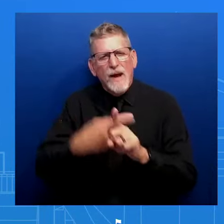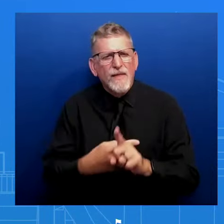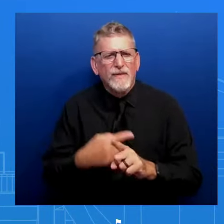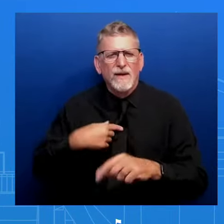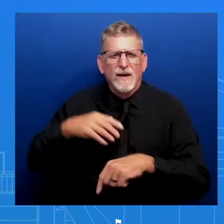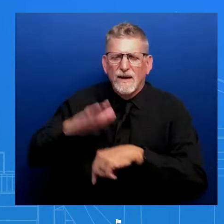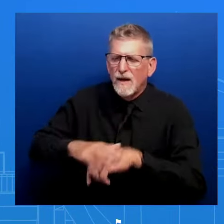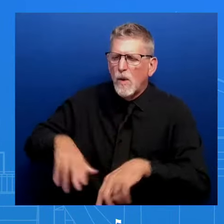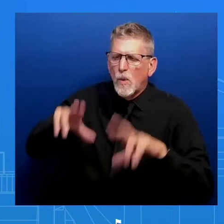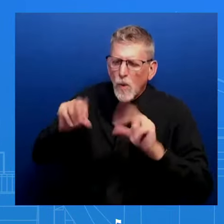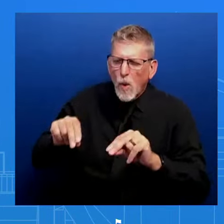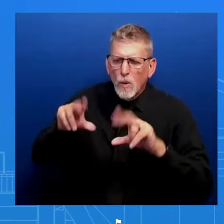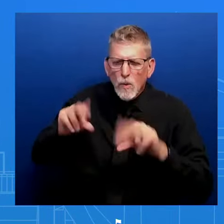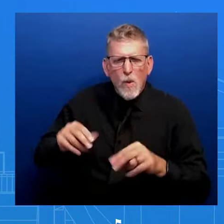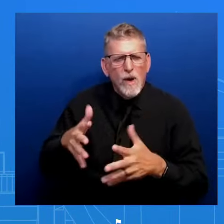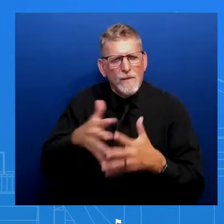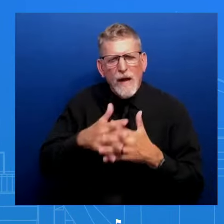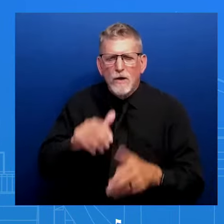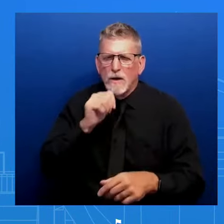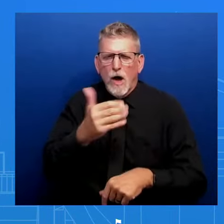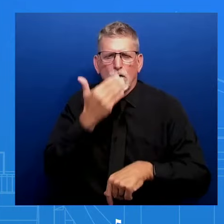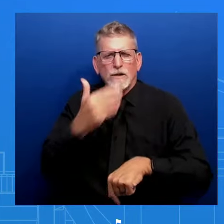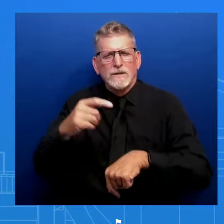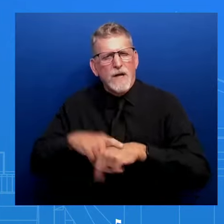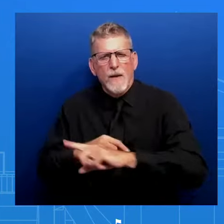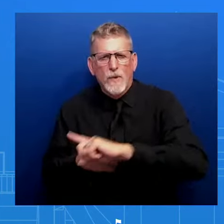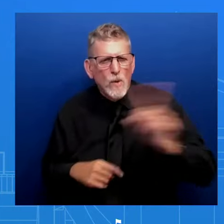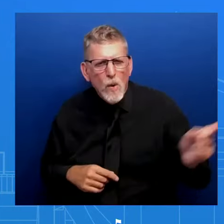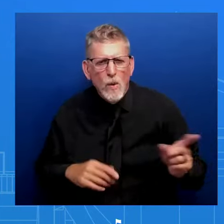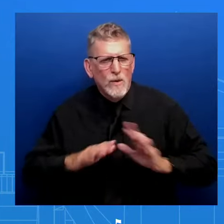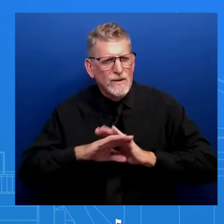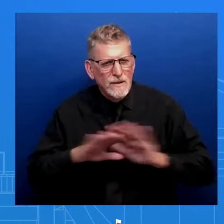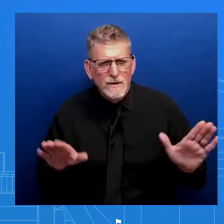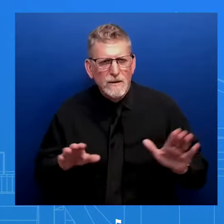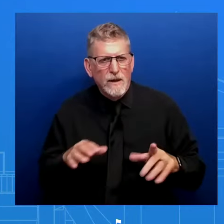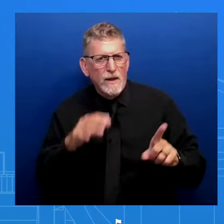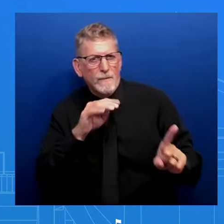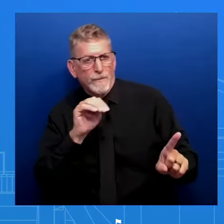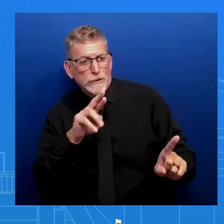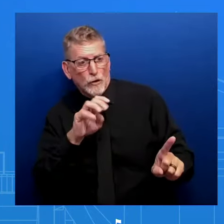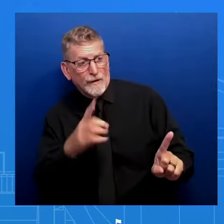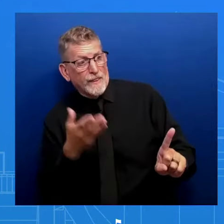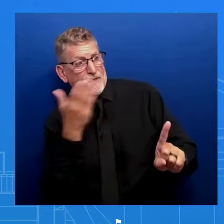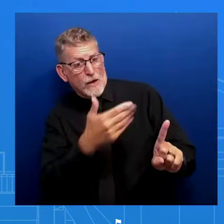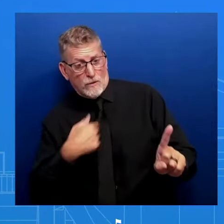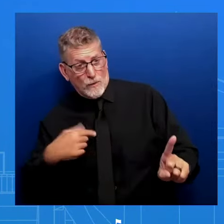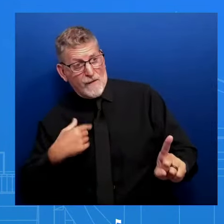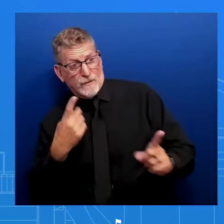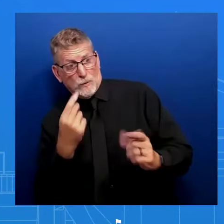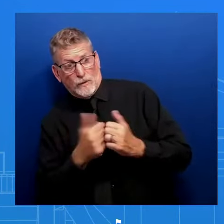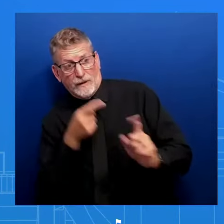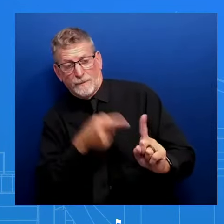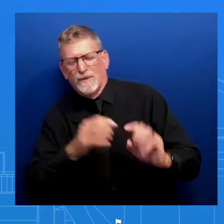The Press: Thank you. Thank you, Karine. And hi, John. I have two questions on Russia and North Korea and South Korea.